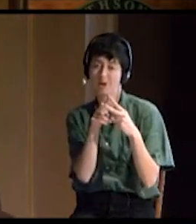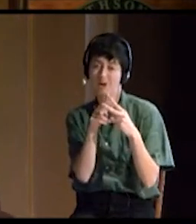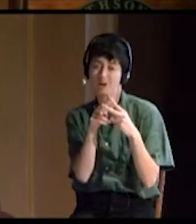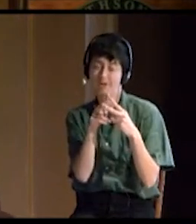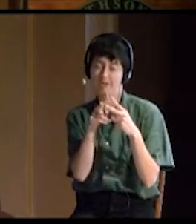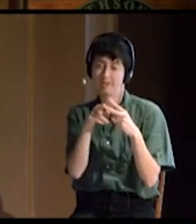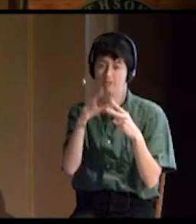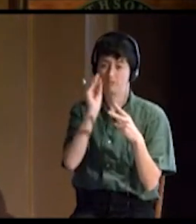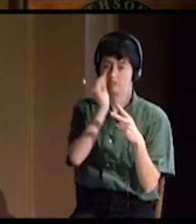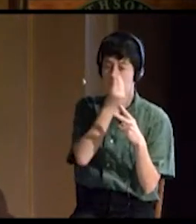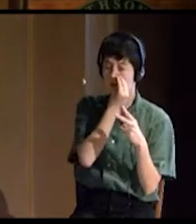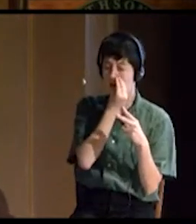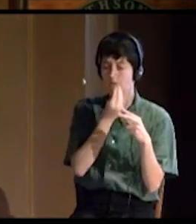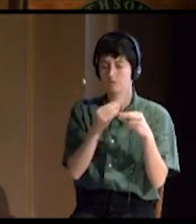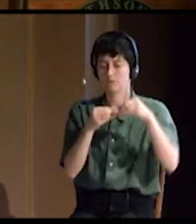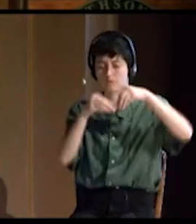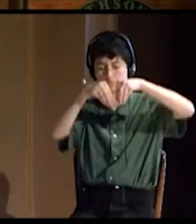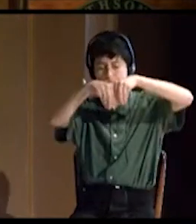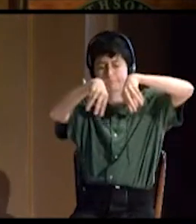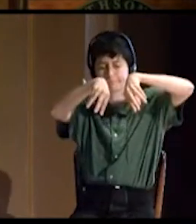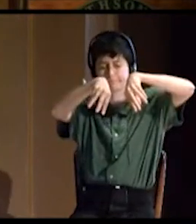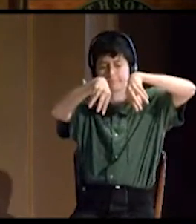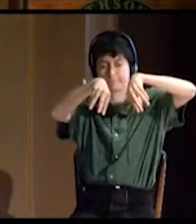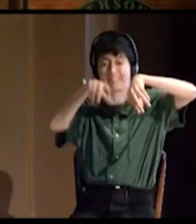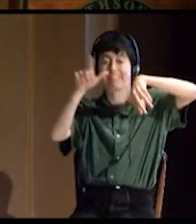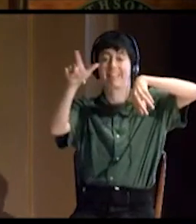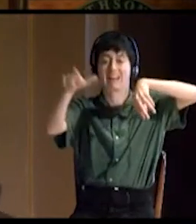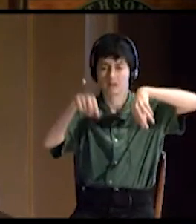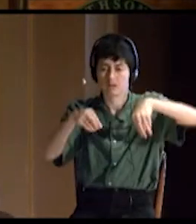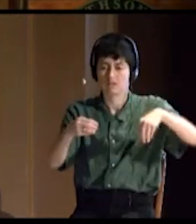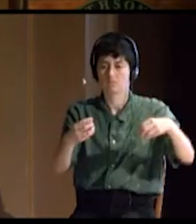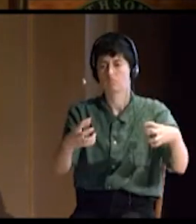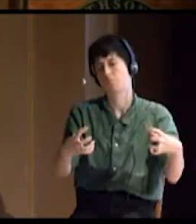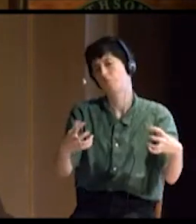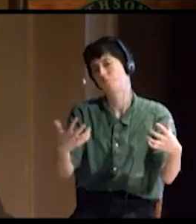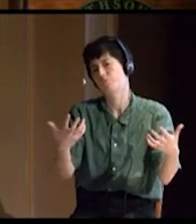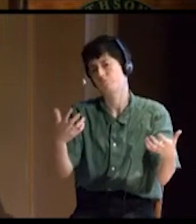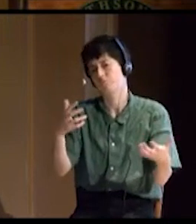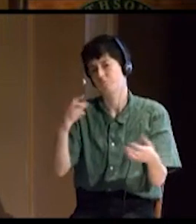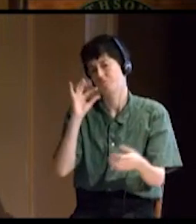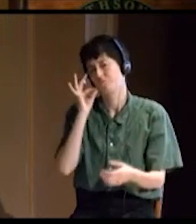And finally, there's the racemose group, which has these multi-flowered indeterminate inflorescences